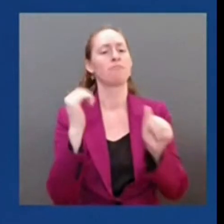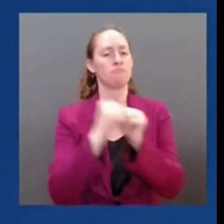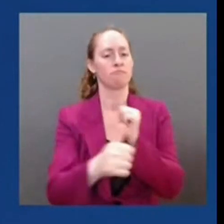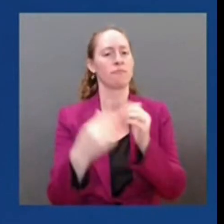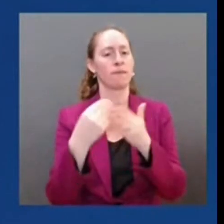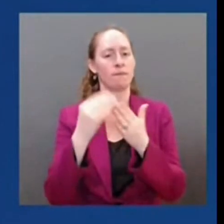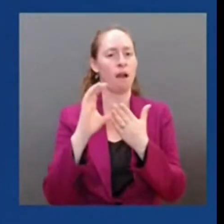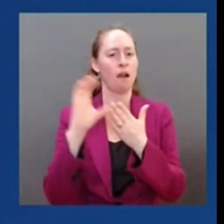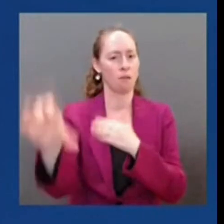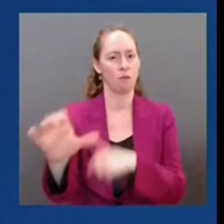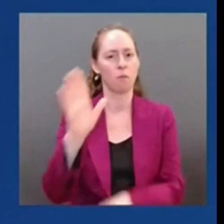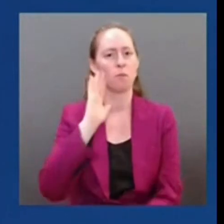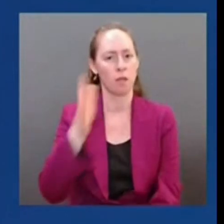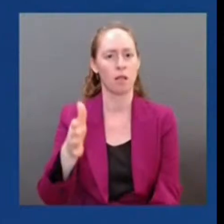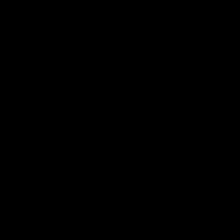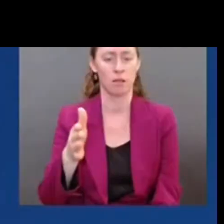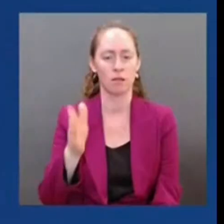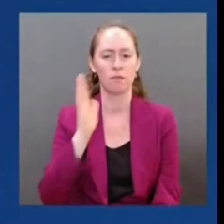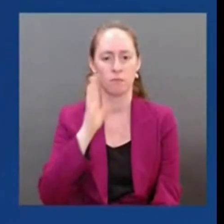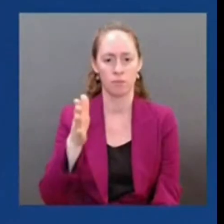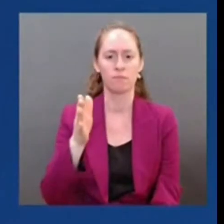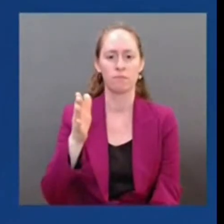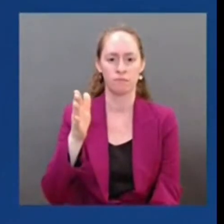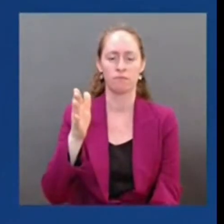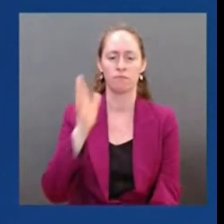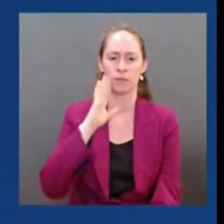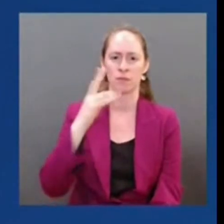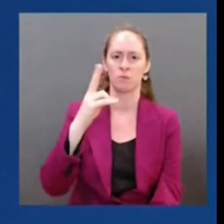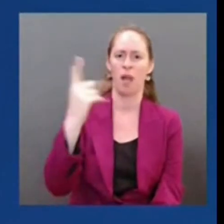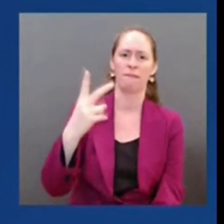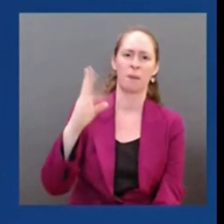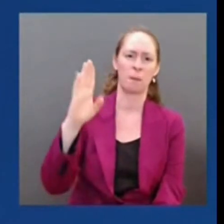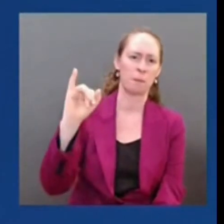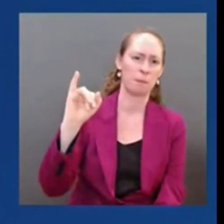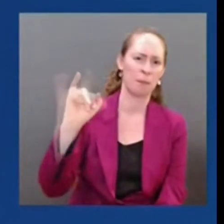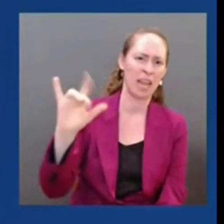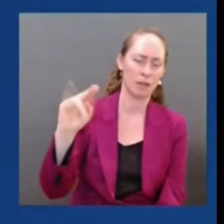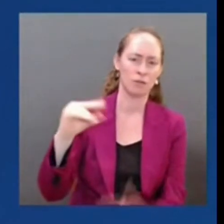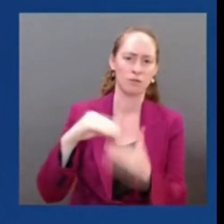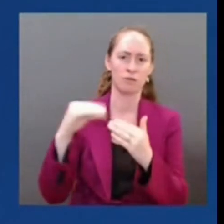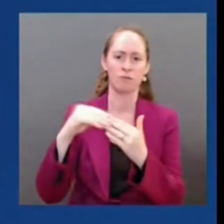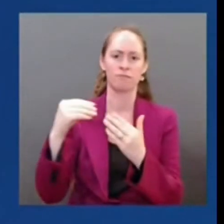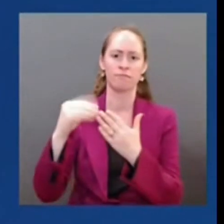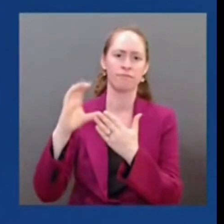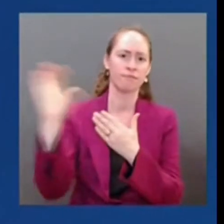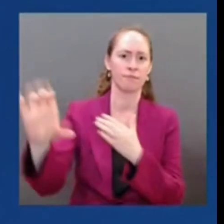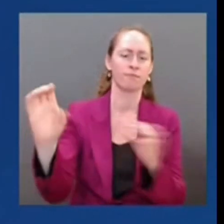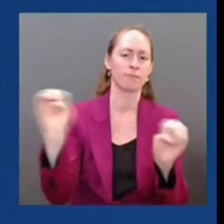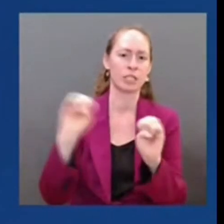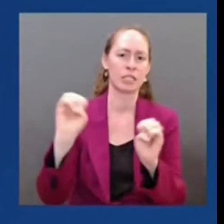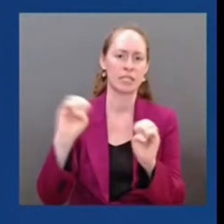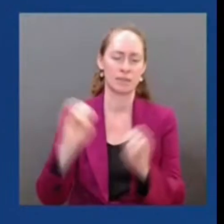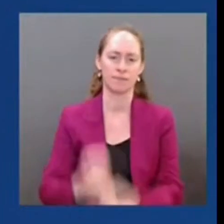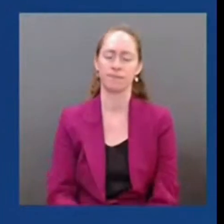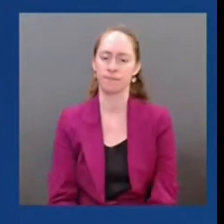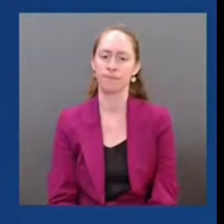THROUGH ON THIS AND GIVE US THE 22.5 BILLION SUPPLEMENTAL